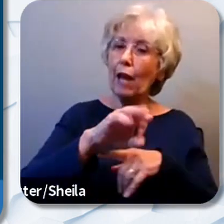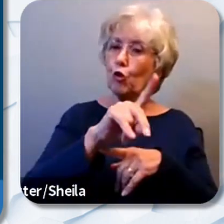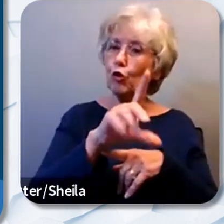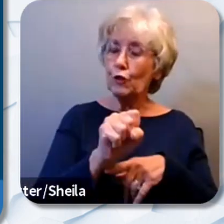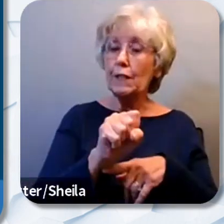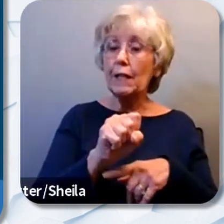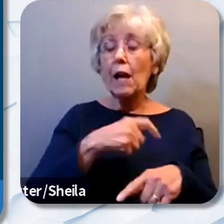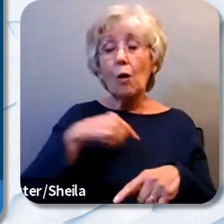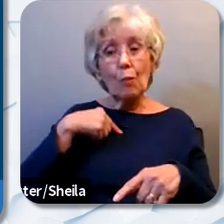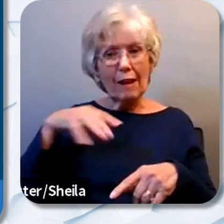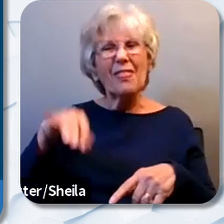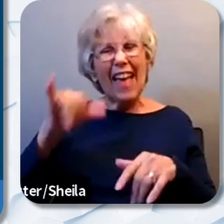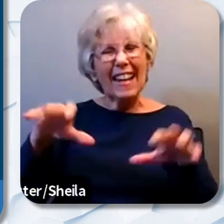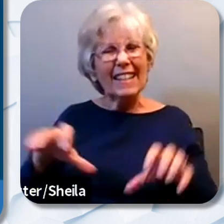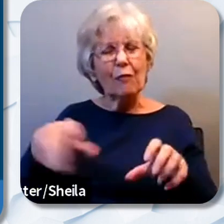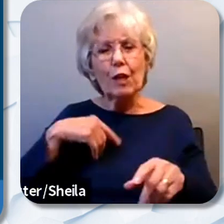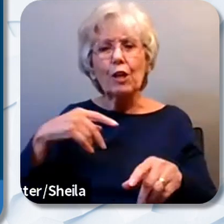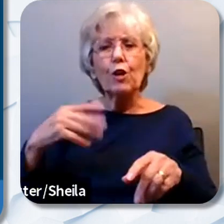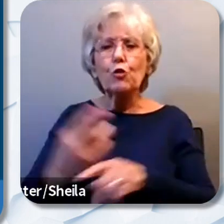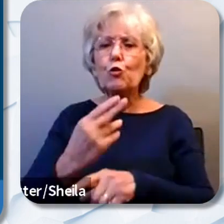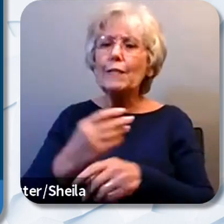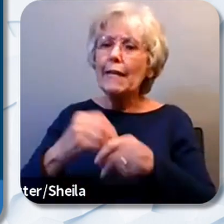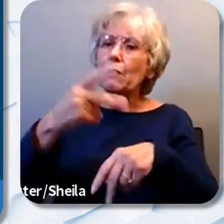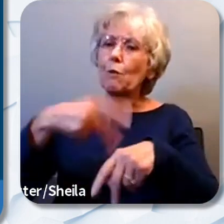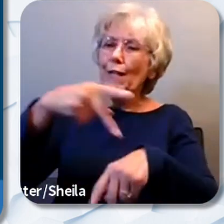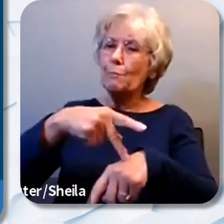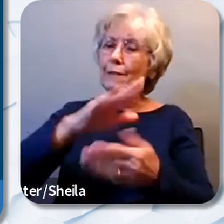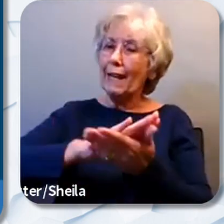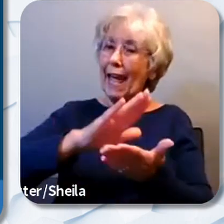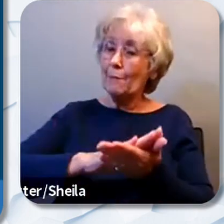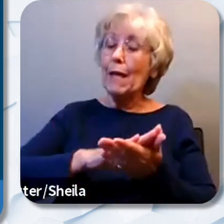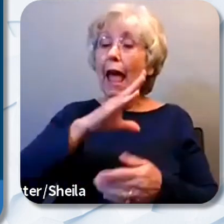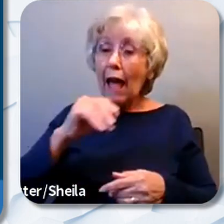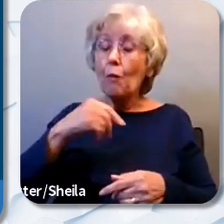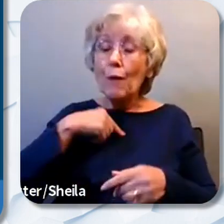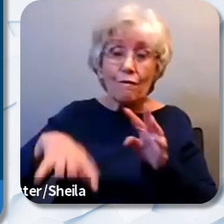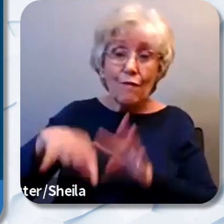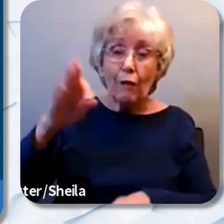that was an activity we used in principles academy was that that the preschool foundations were